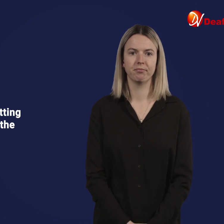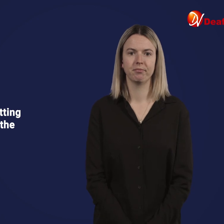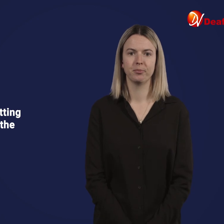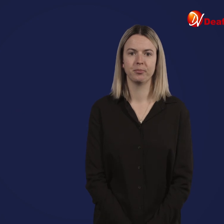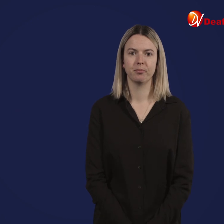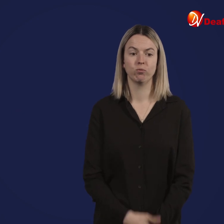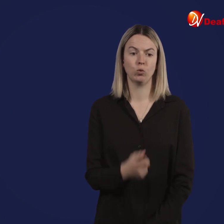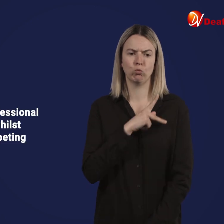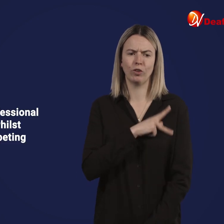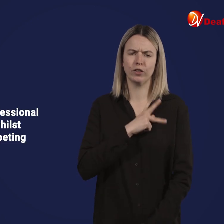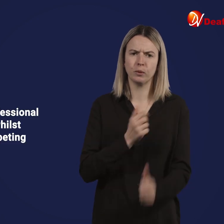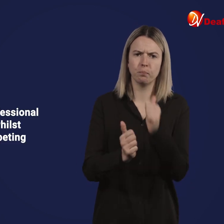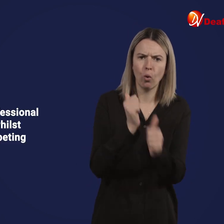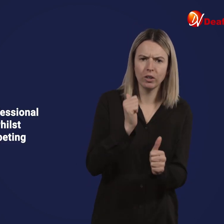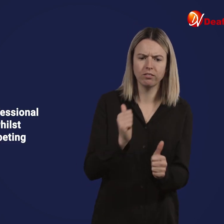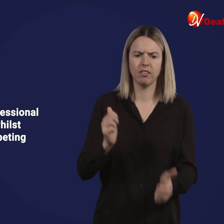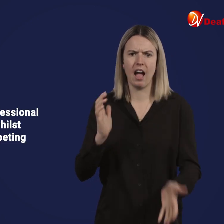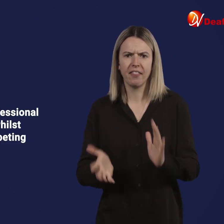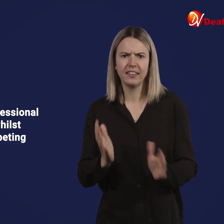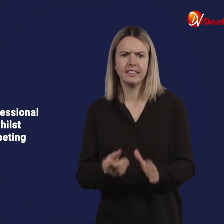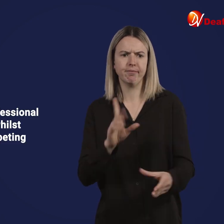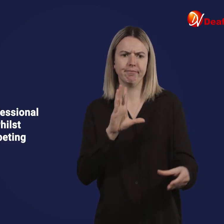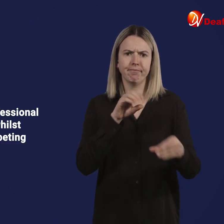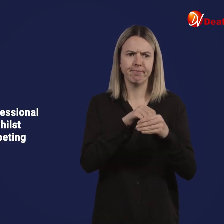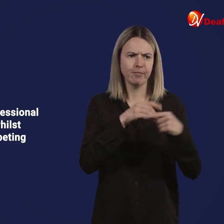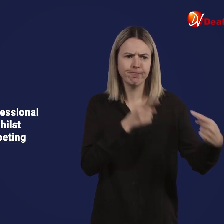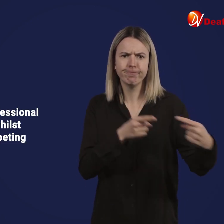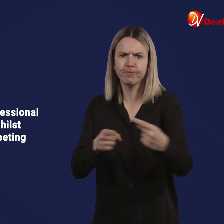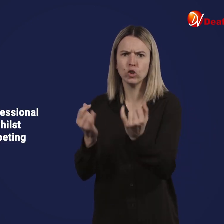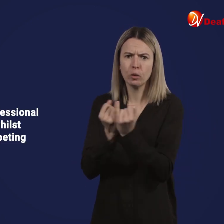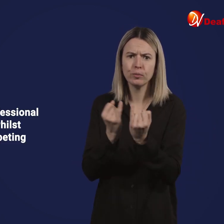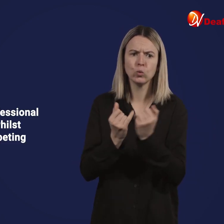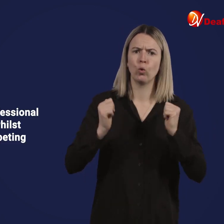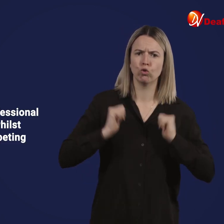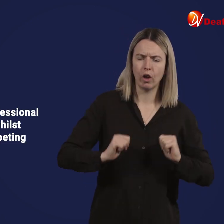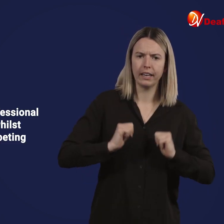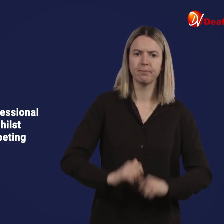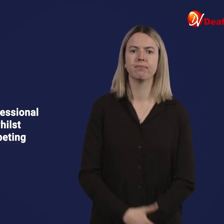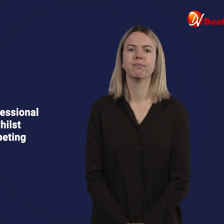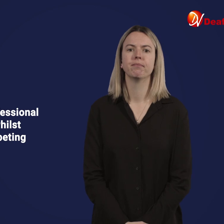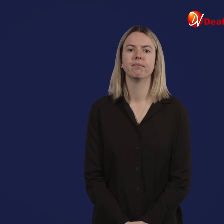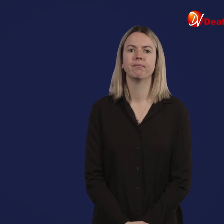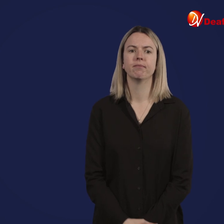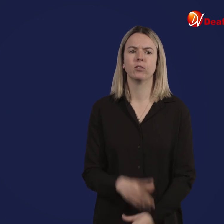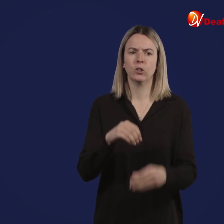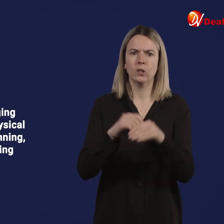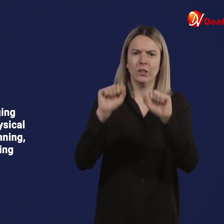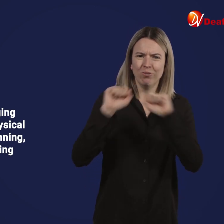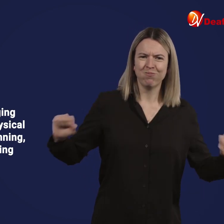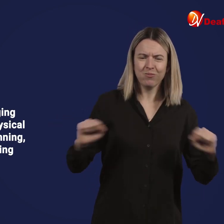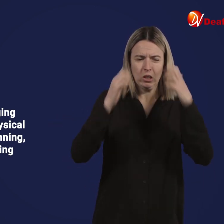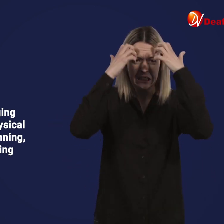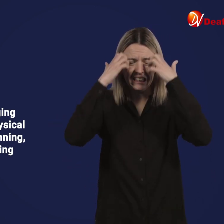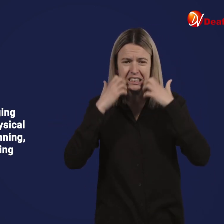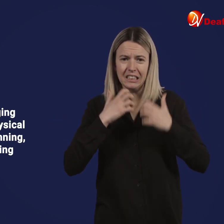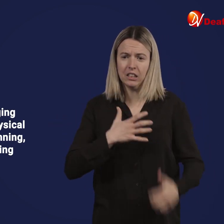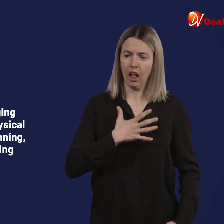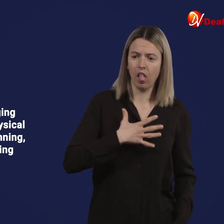If you are engaging in strenuous physical exercise such as running, jogging, swimming or cycling. If you are riding a bicycle or motorcycle.